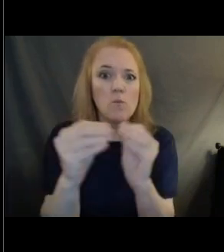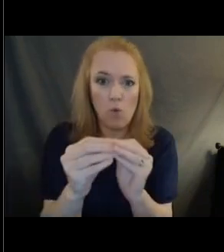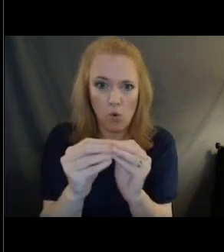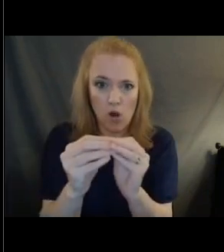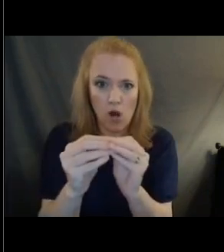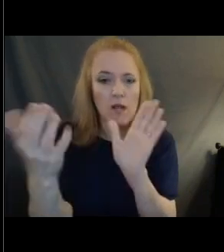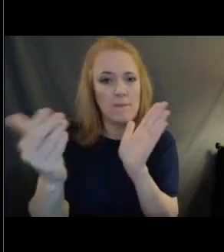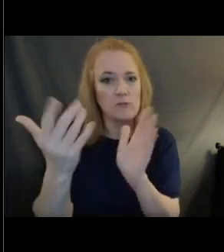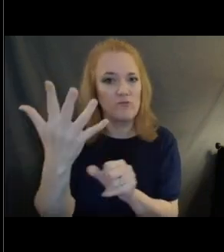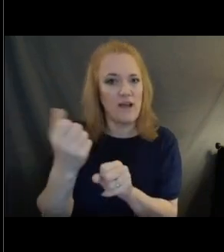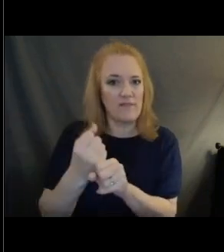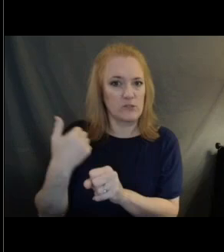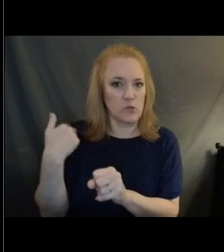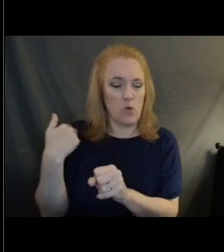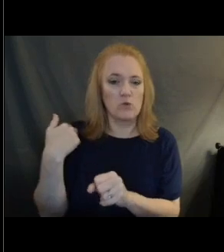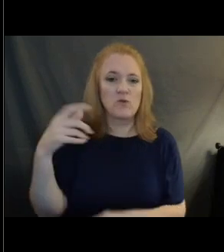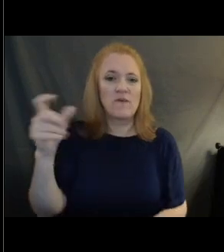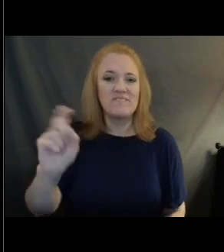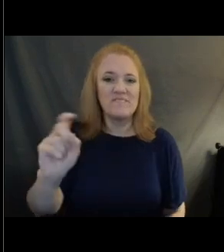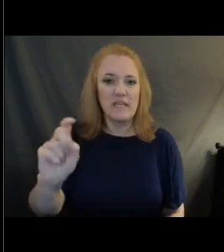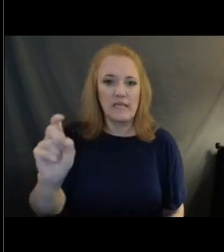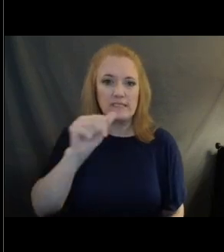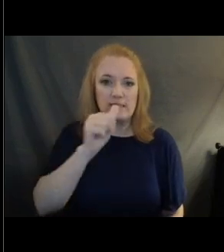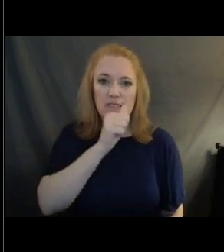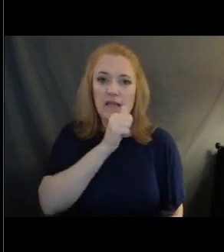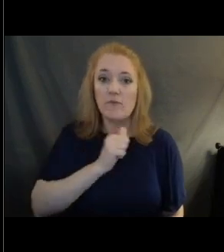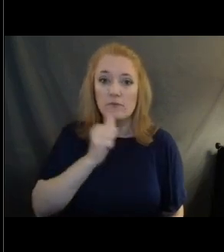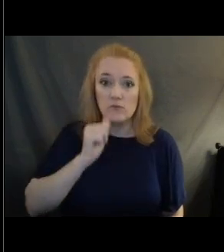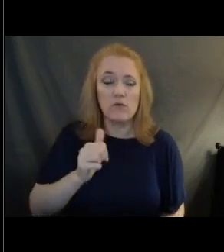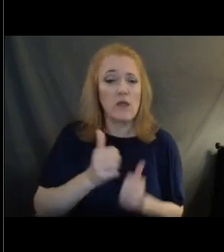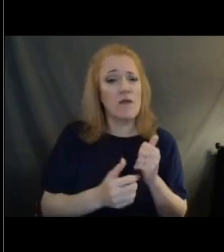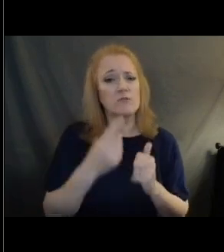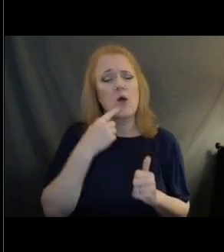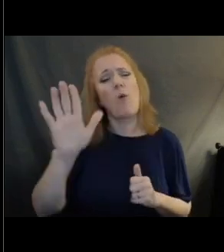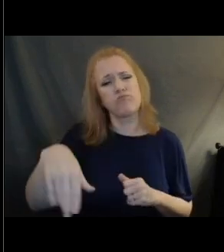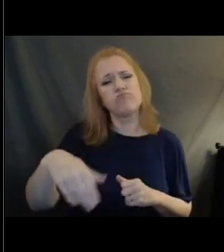So places like Phoenix, I grew up in Phoenix, you know everybody said, you know it's hot. It is hot,